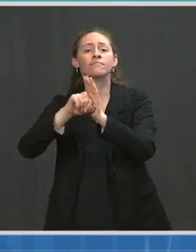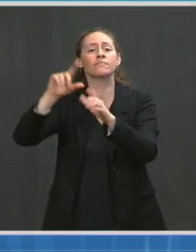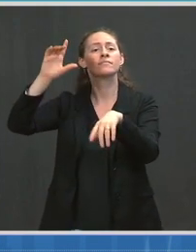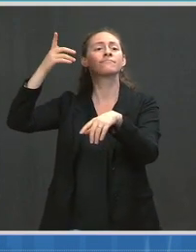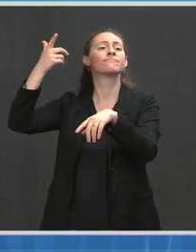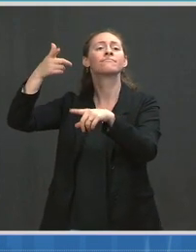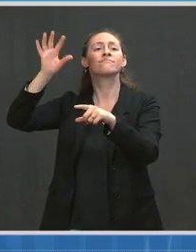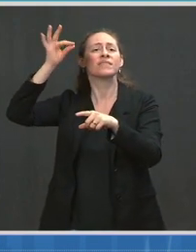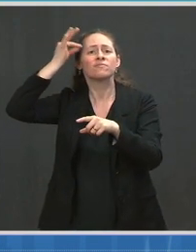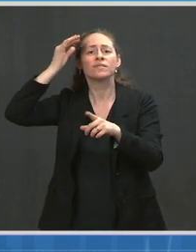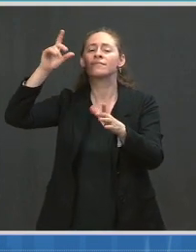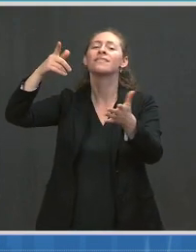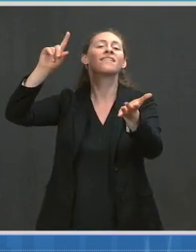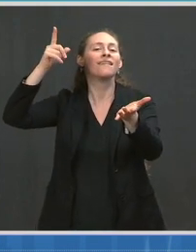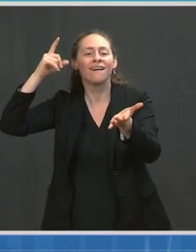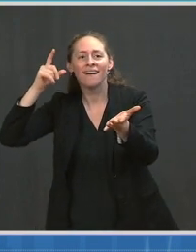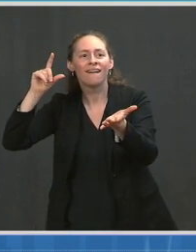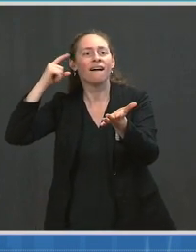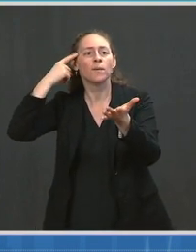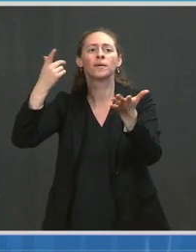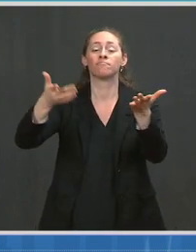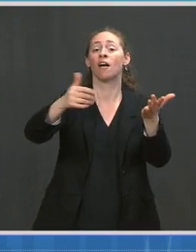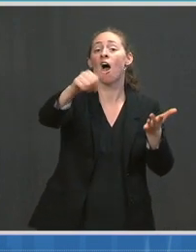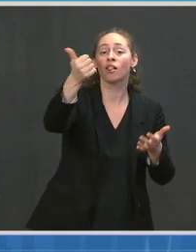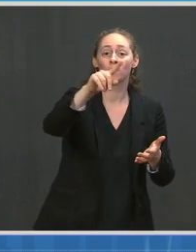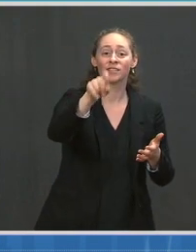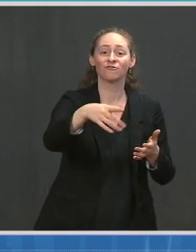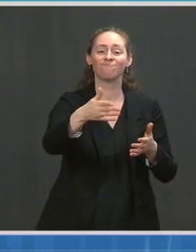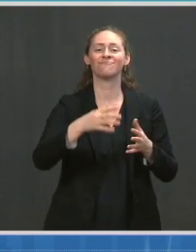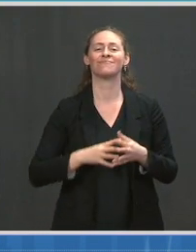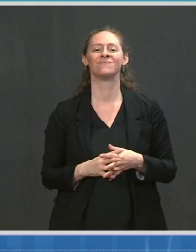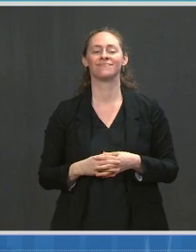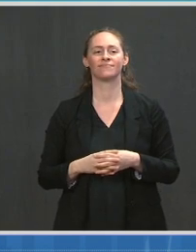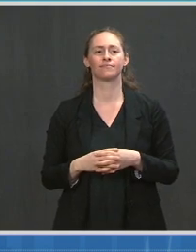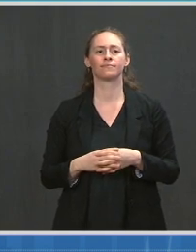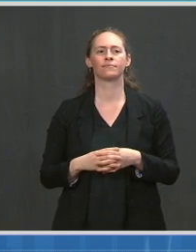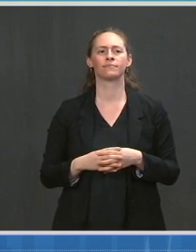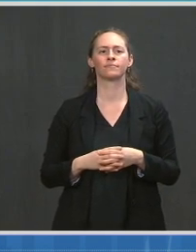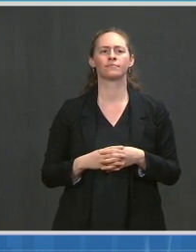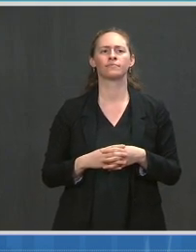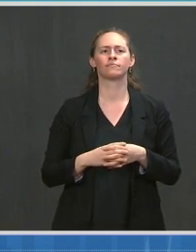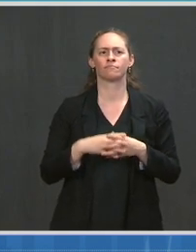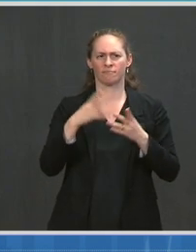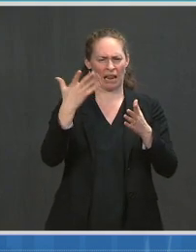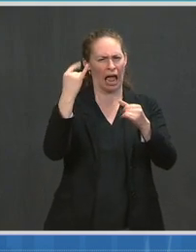Next question. Moderator: All right. We have time for one more question. We'll go to Kristin at NBC.